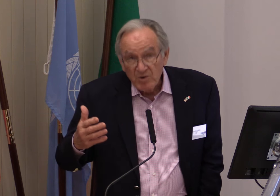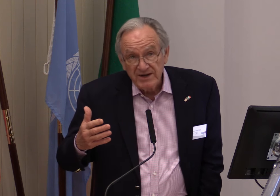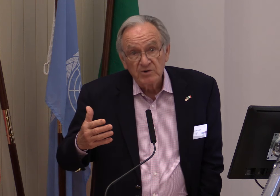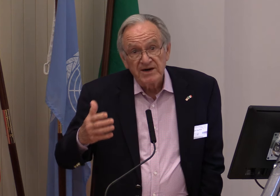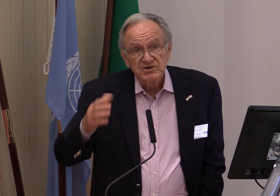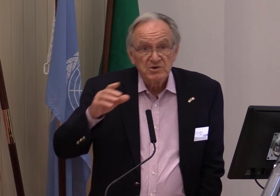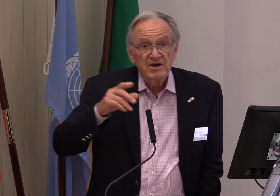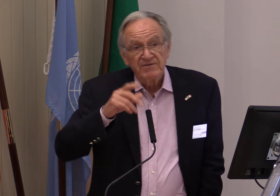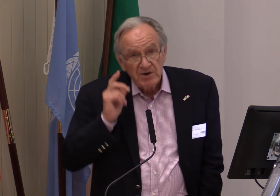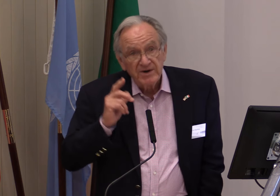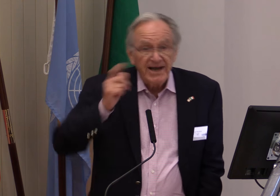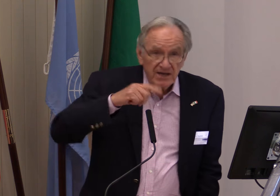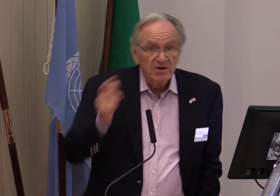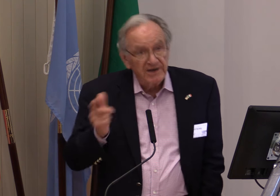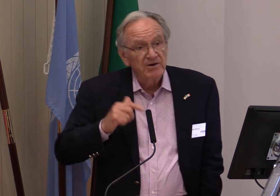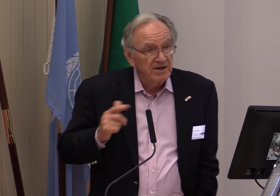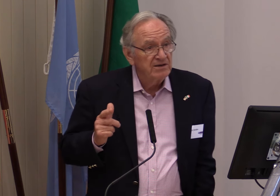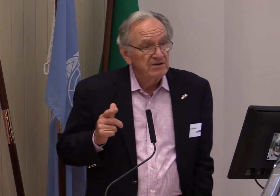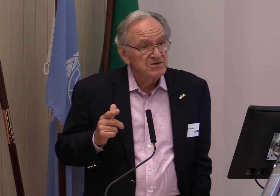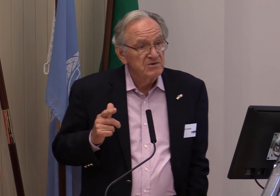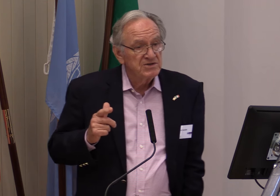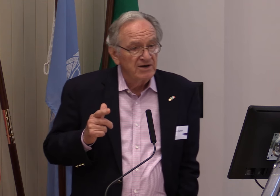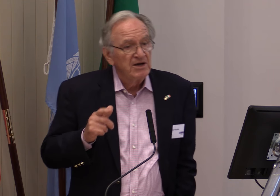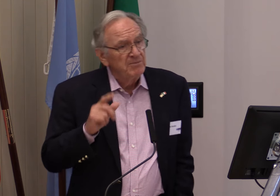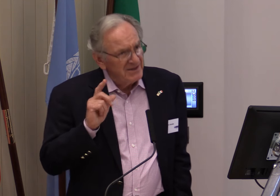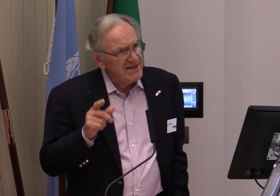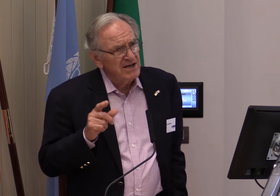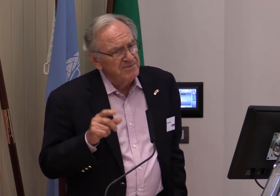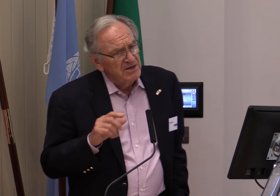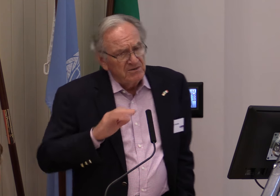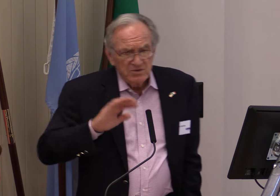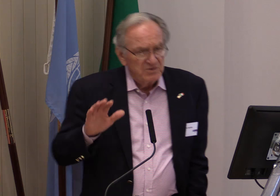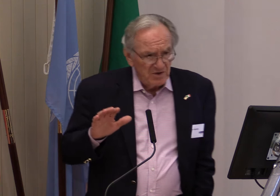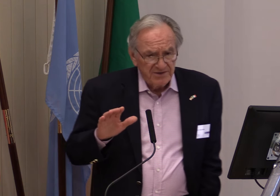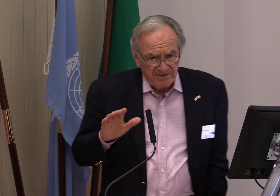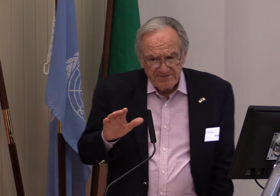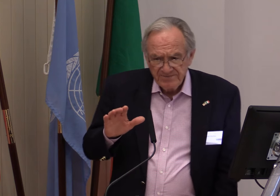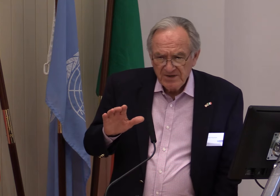more integrated, so you have hearing and non hearing students now. But at that time all deaf.